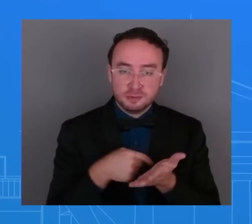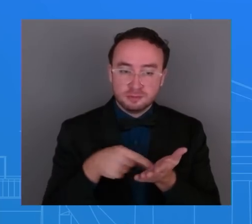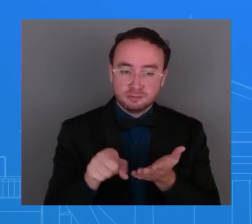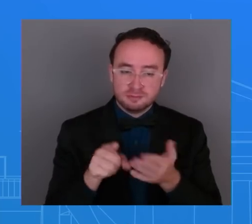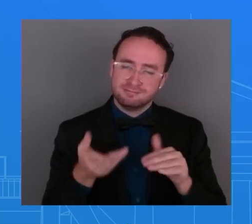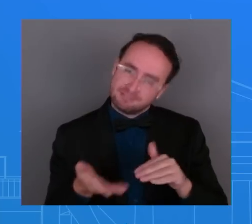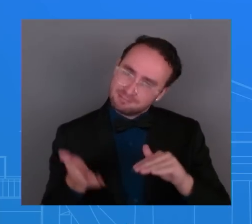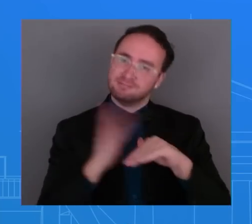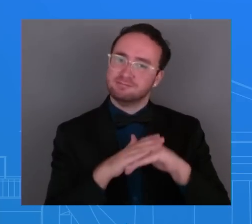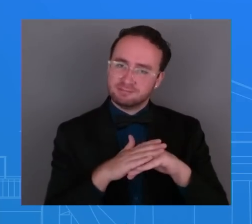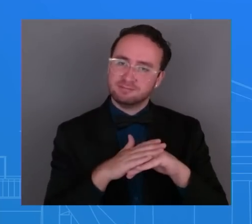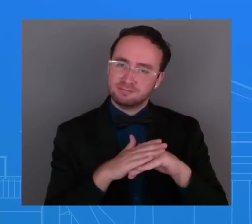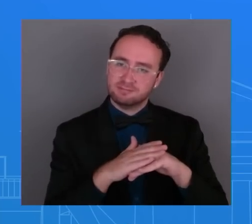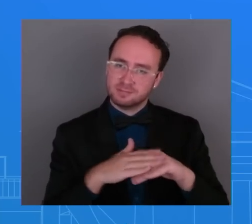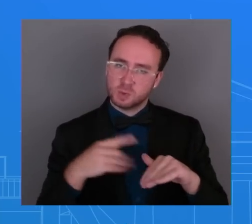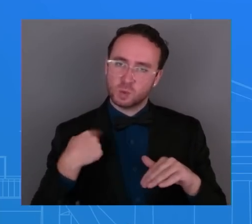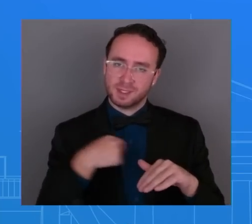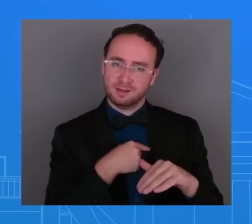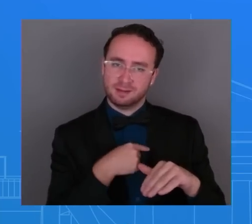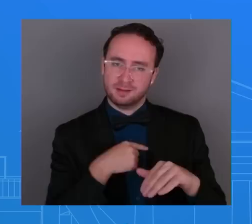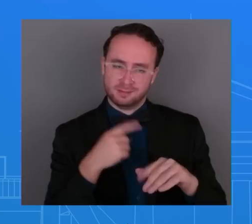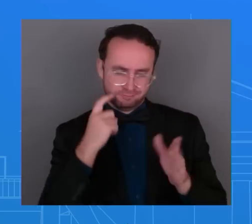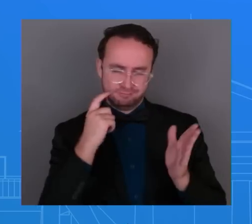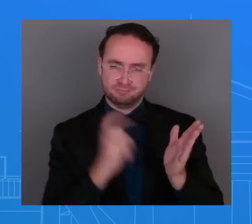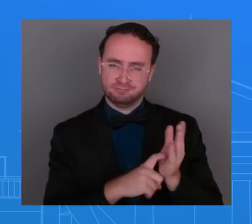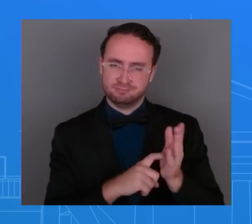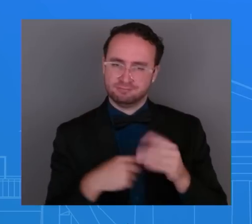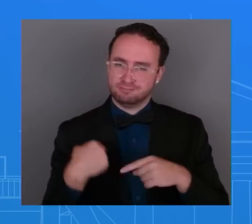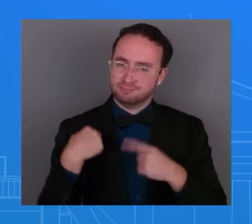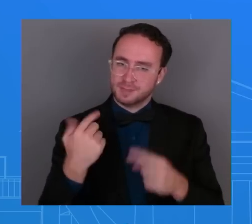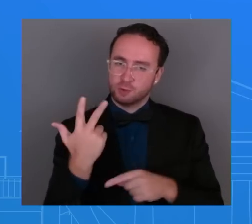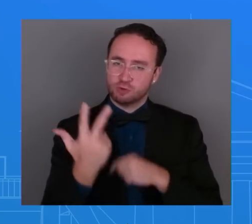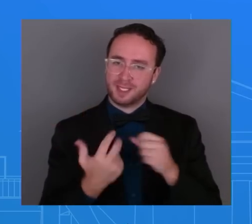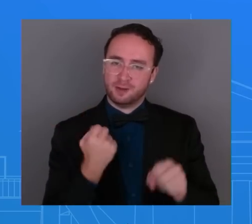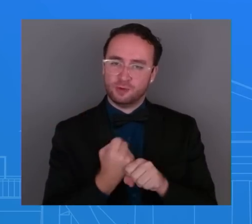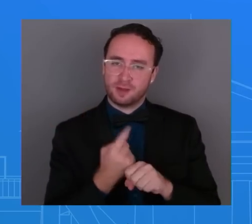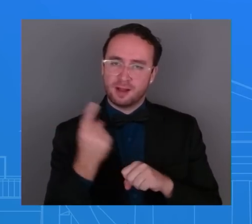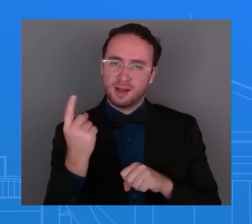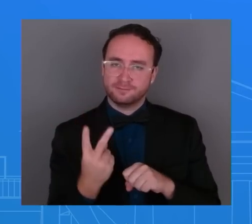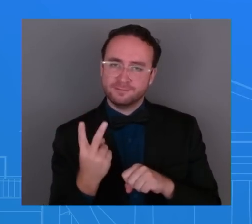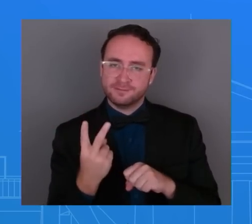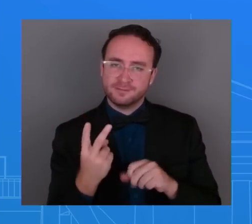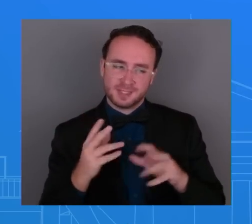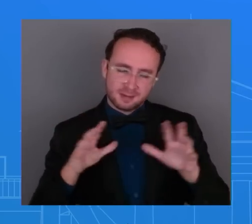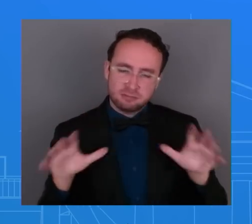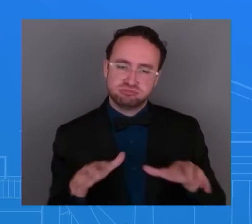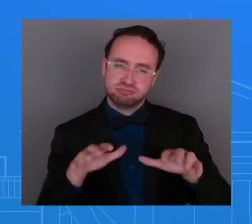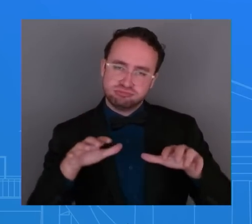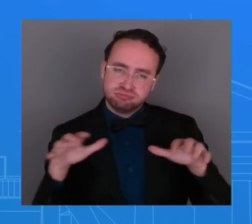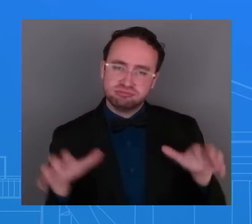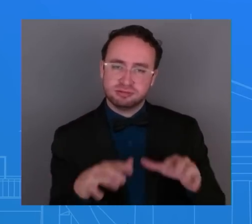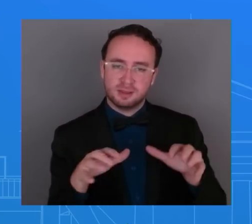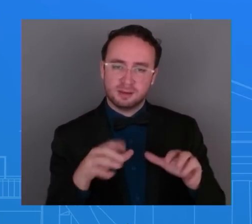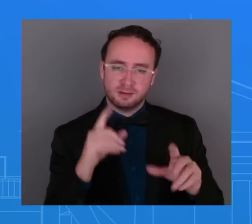that Republicans in Congress have opposed -- have opposed. I didn't even talk about them wanting to cu- -- cut Social Security and Medicare and Medi- --